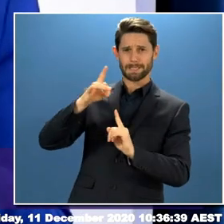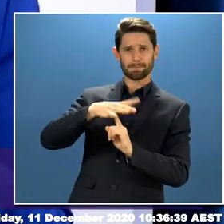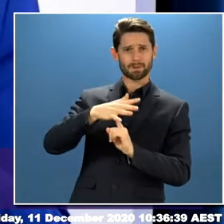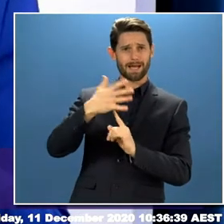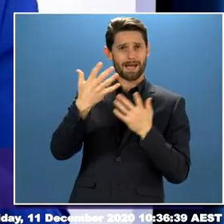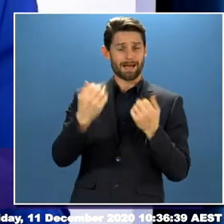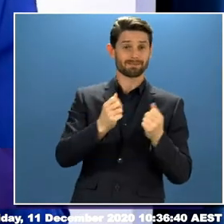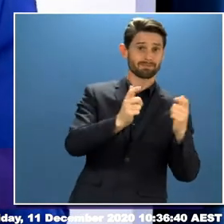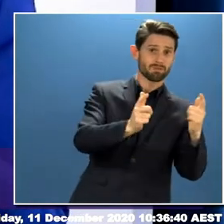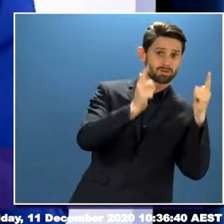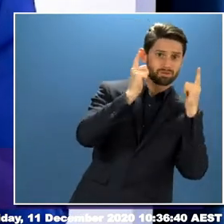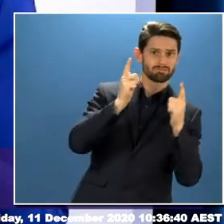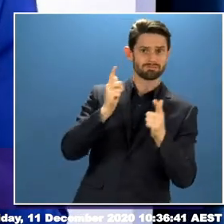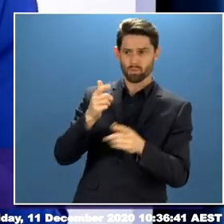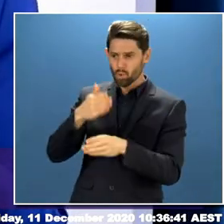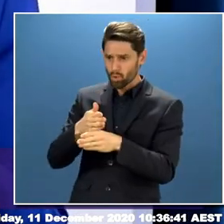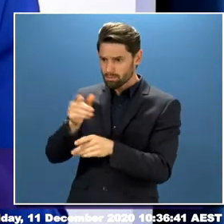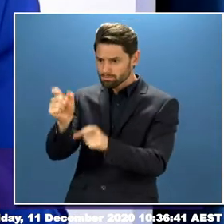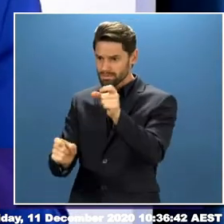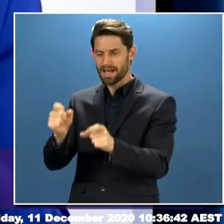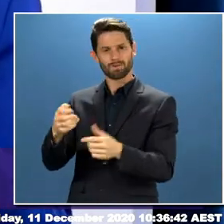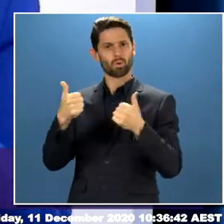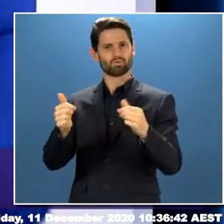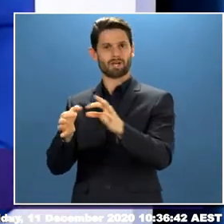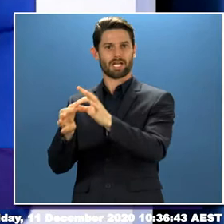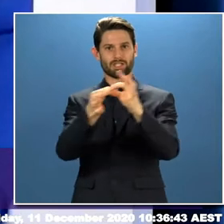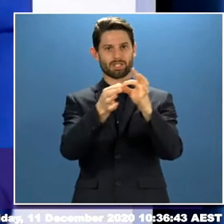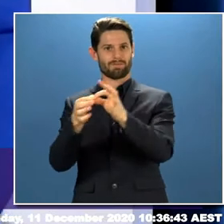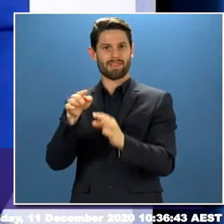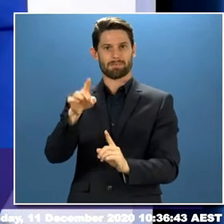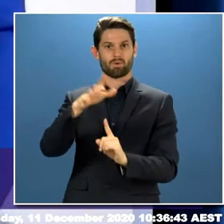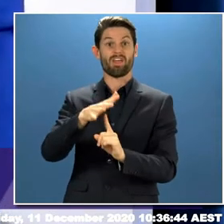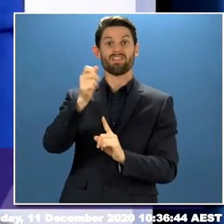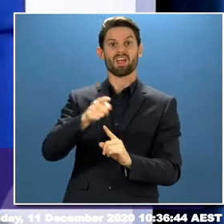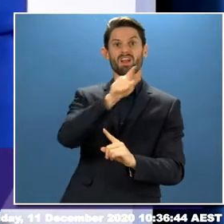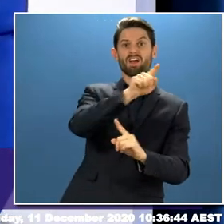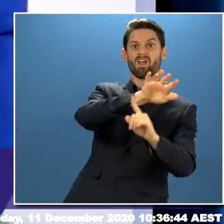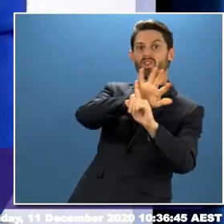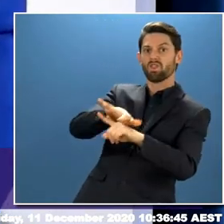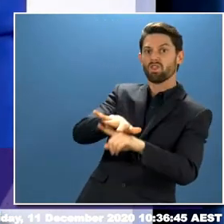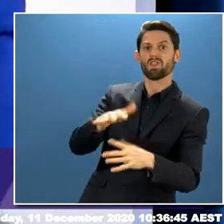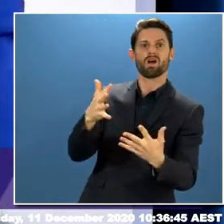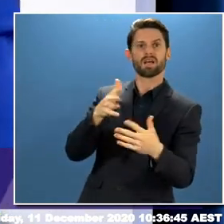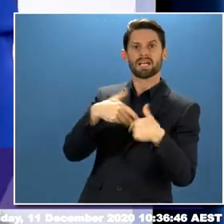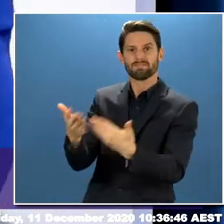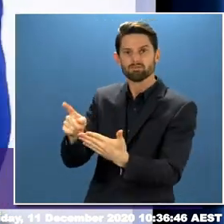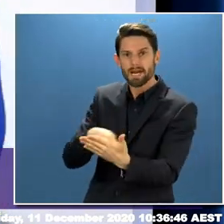mutual suspicion and distrust. So do we need laws that better build and work on that foundation